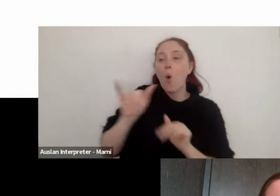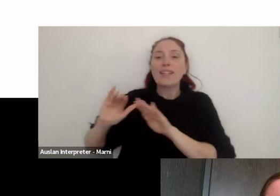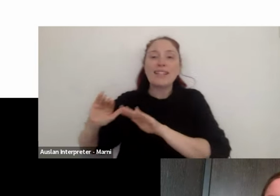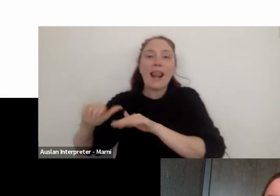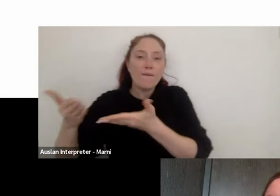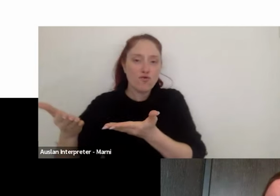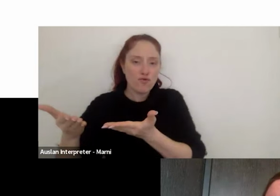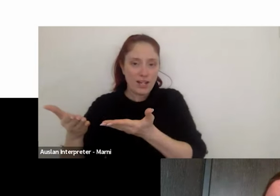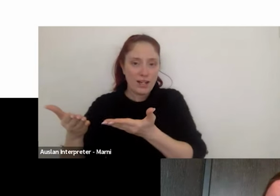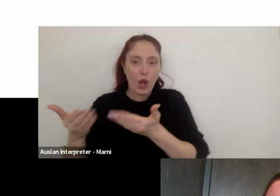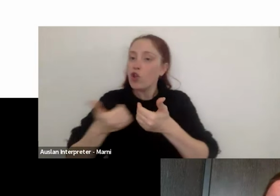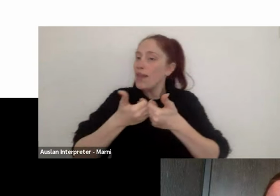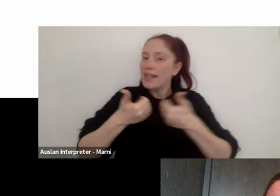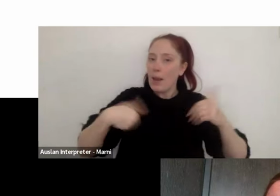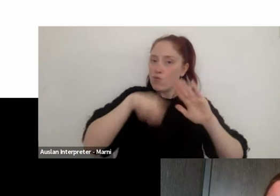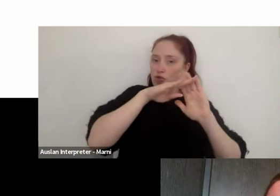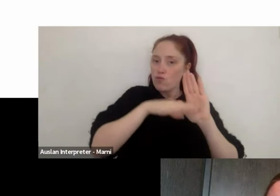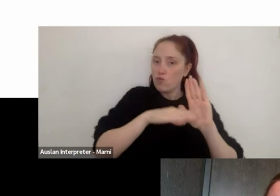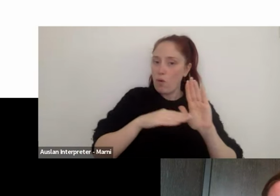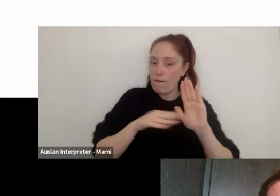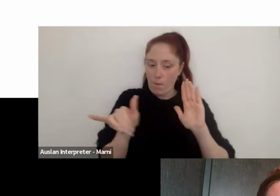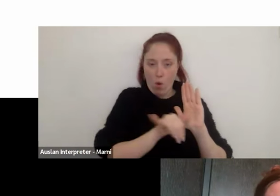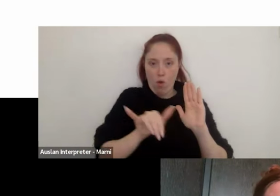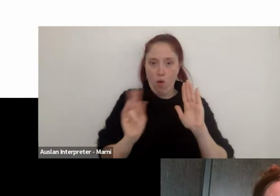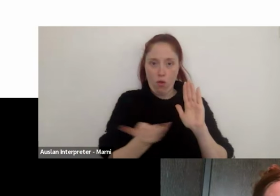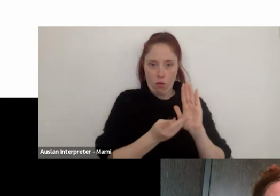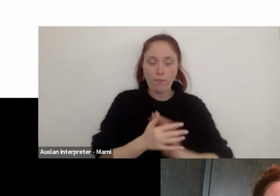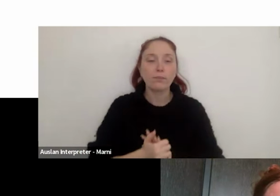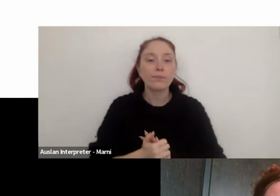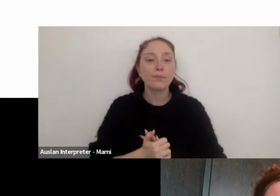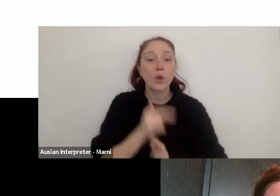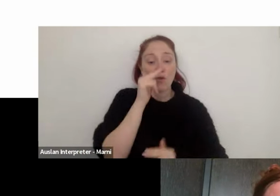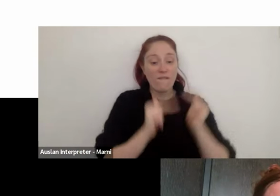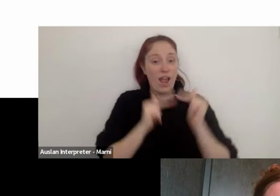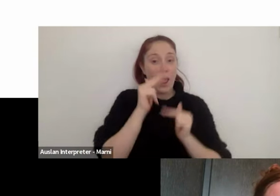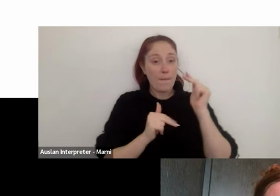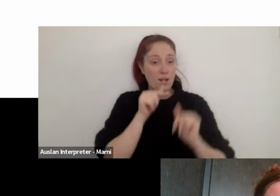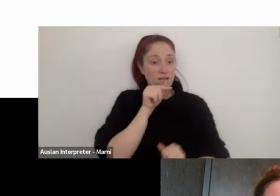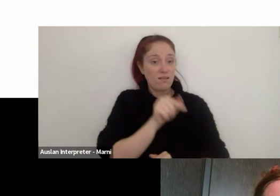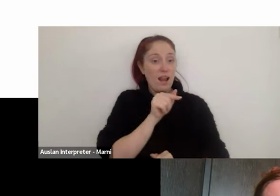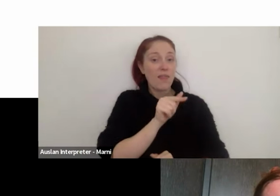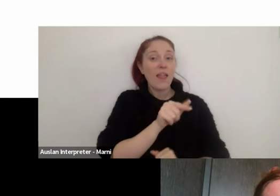are separate guidelines pages for each. The development investment is available for amounts